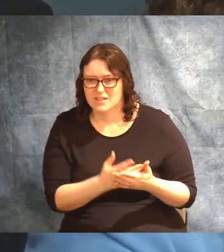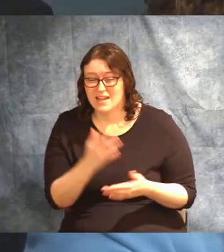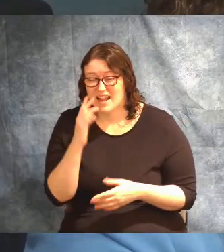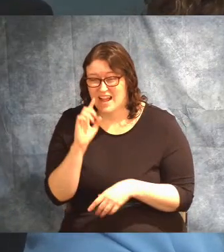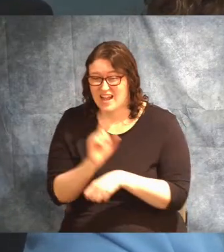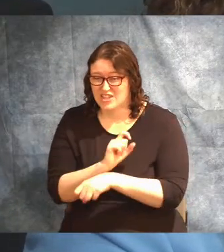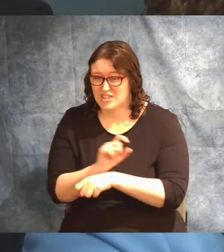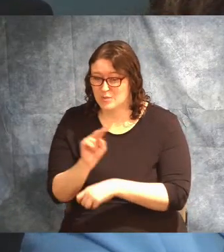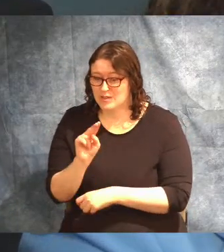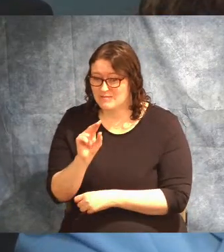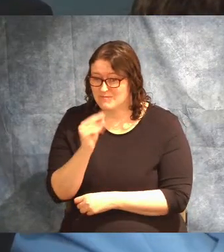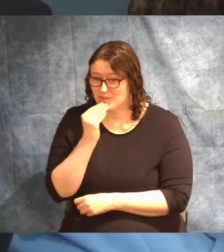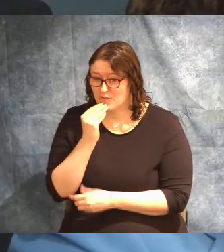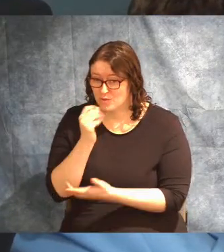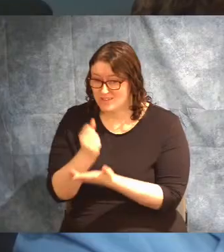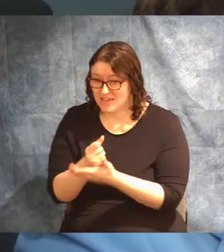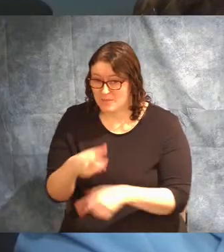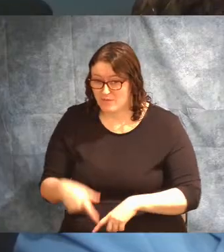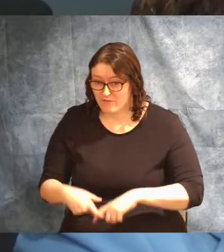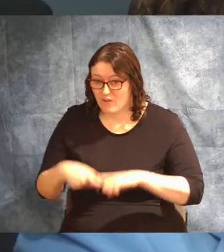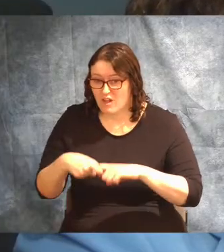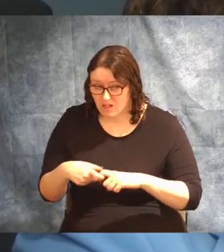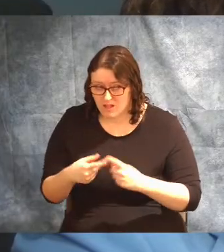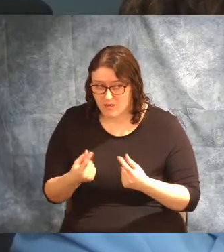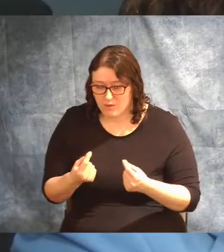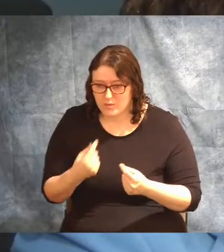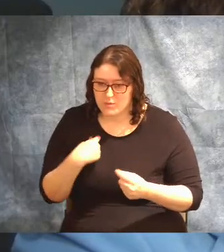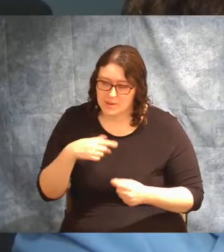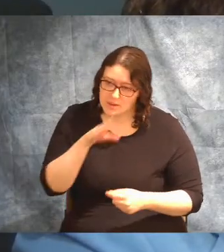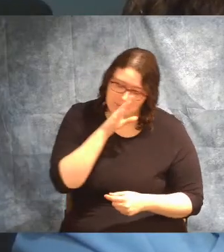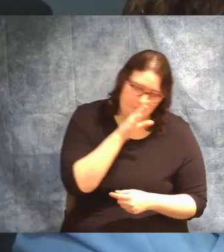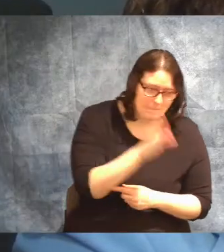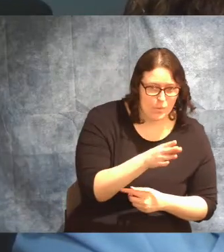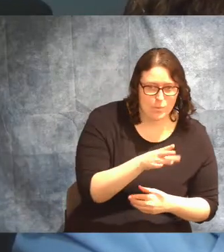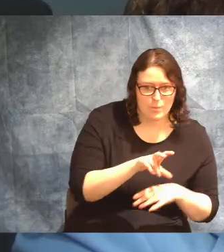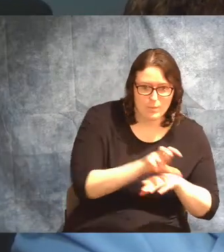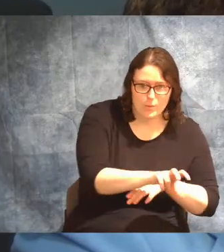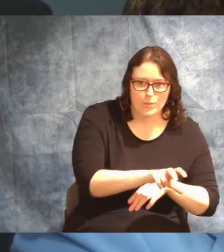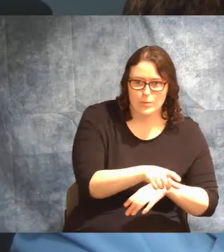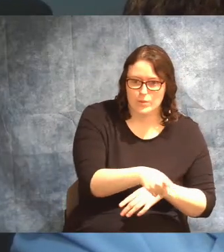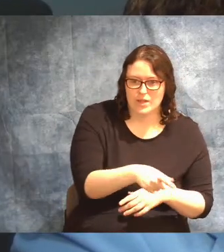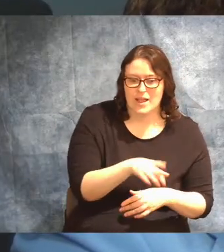benefits were frozen, we were able to get right to Kirk. They were they put their people right into